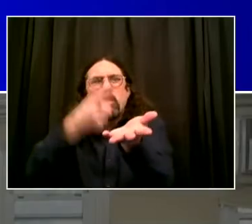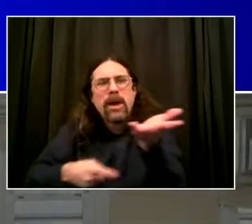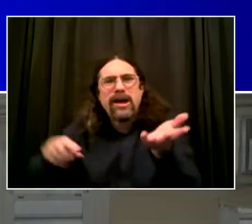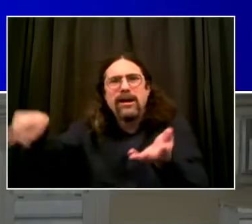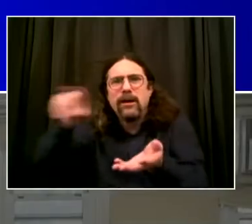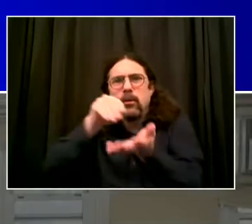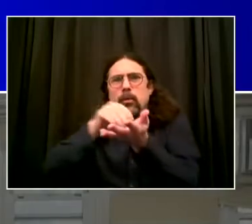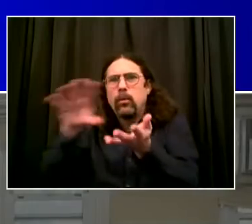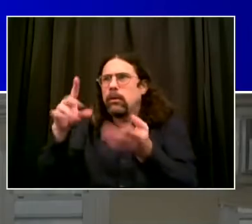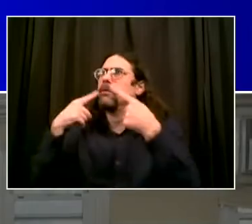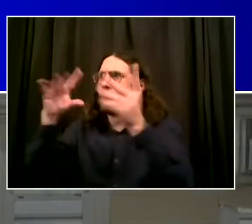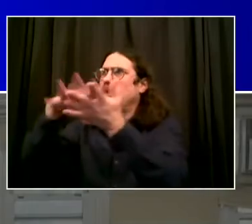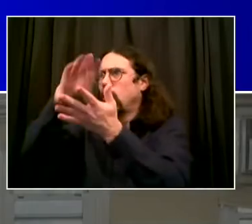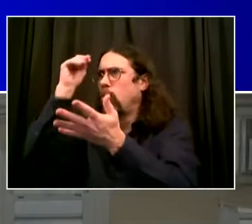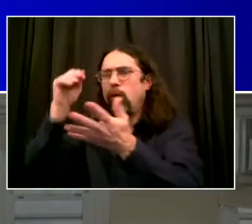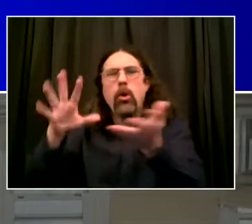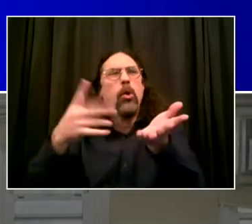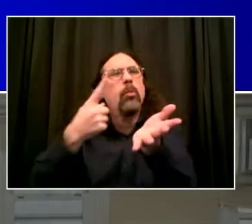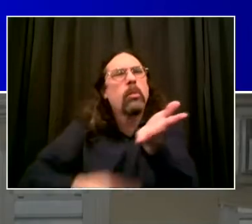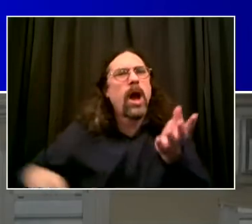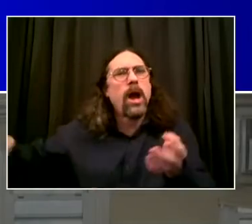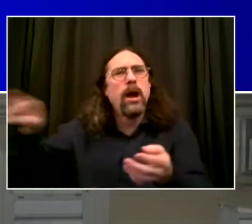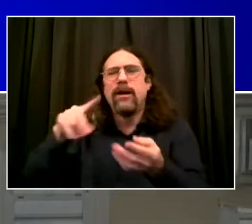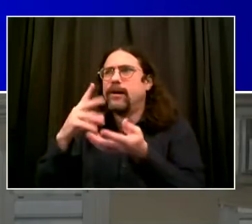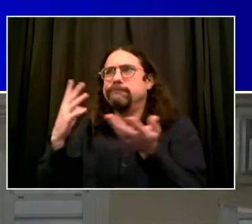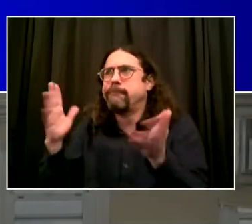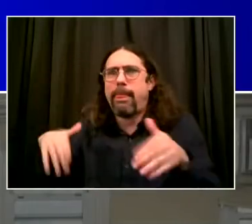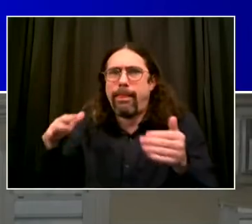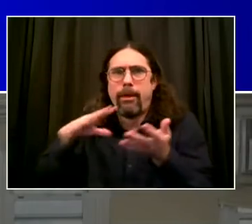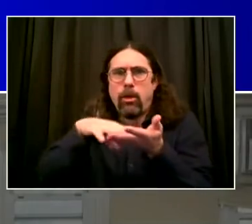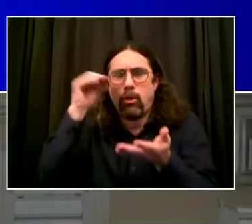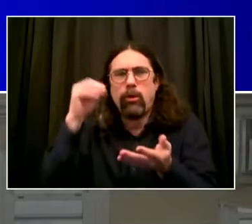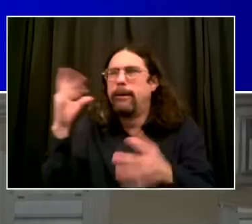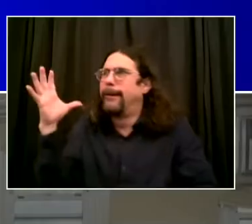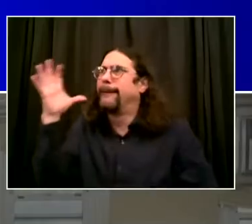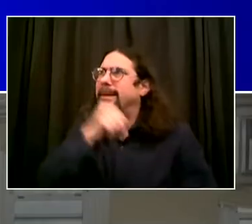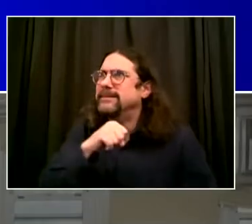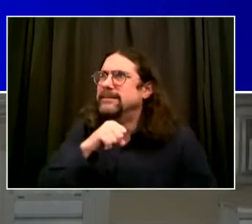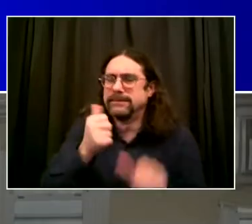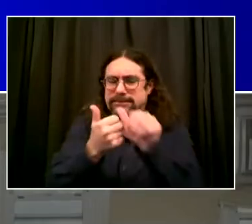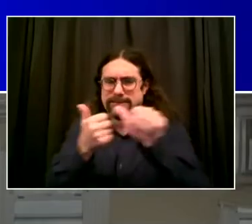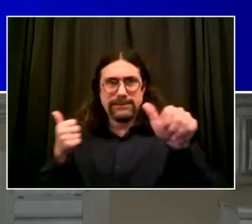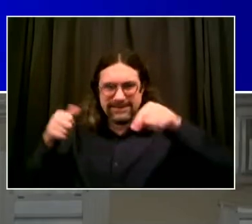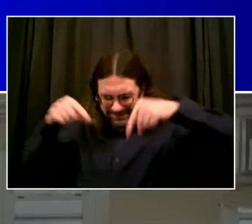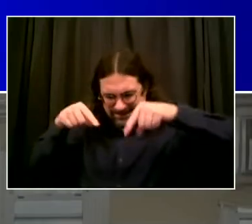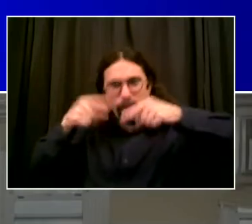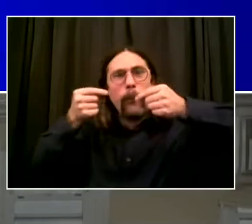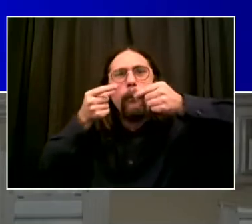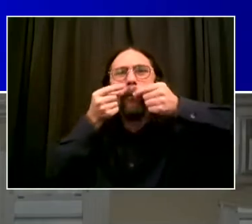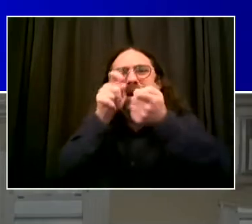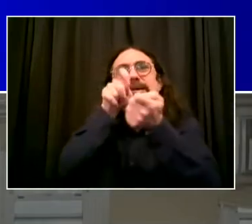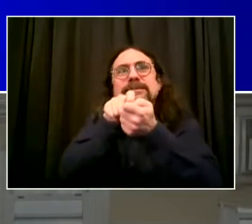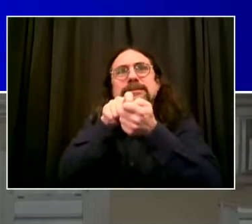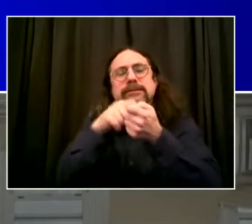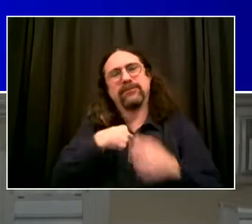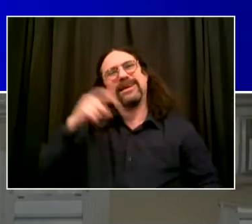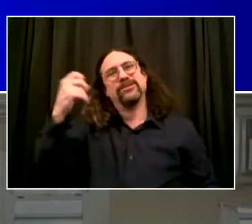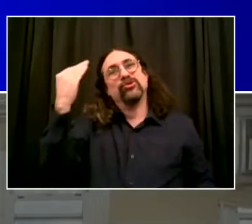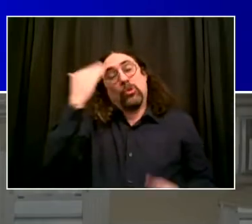INTERIM ASSESSMENT TO MONITOR AND PROGRESS